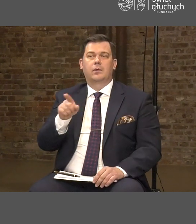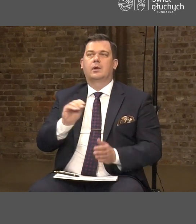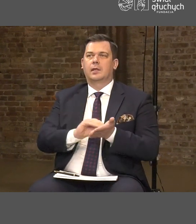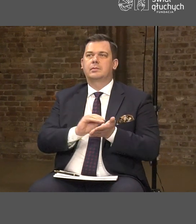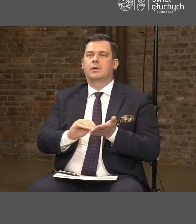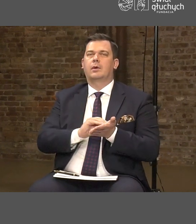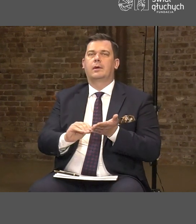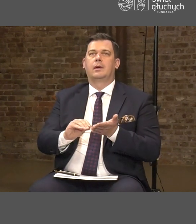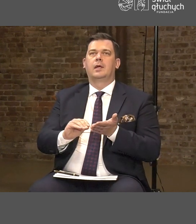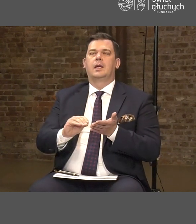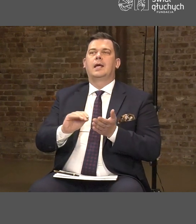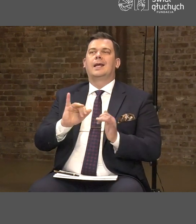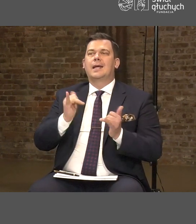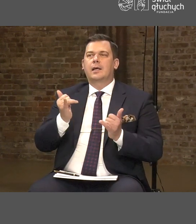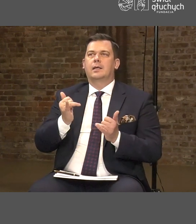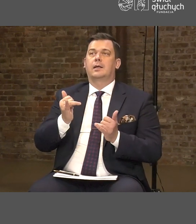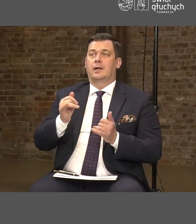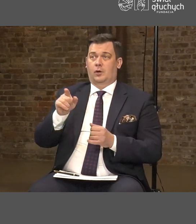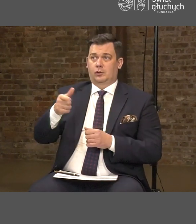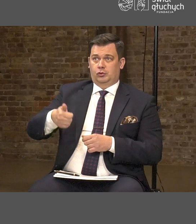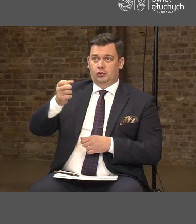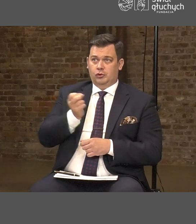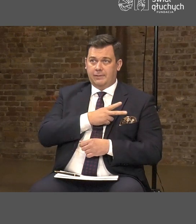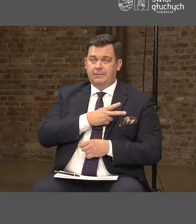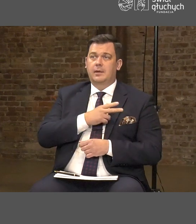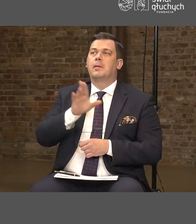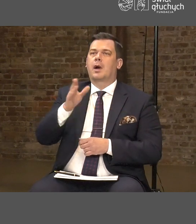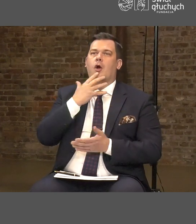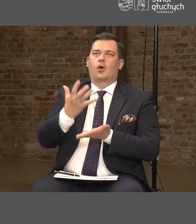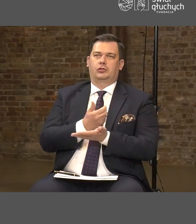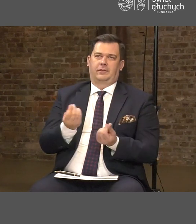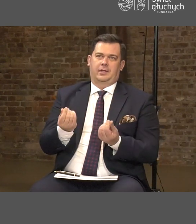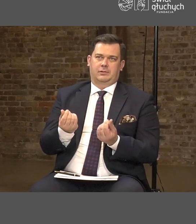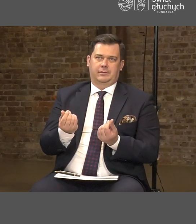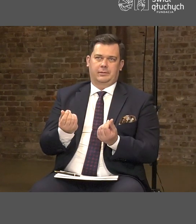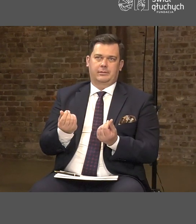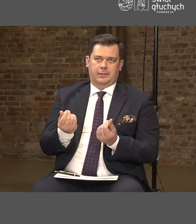what financial benefits does the boss have (by employing a deaf person).